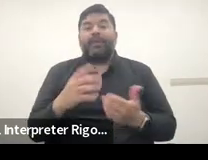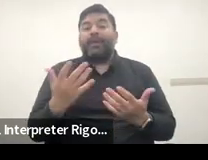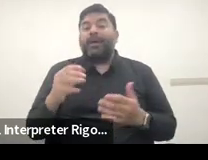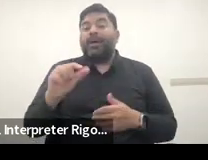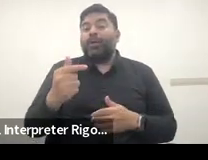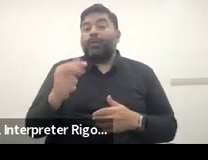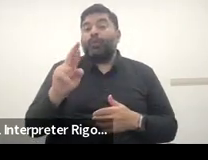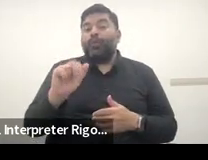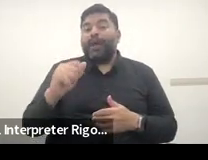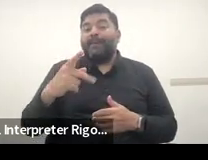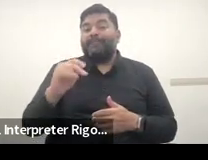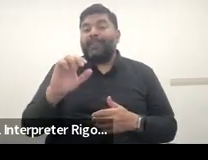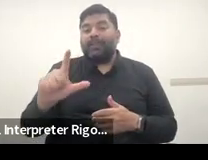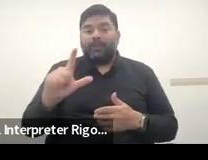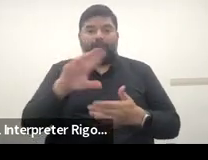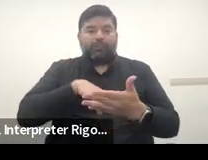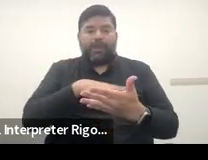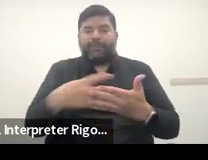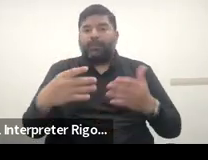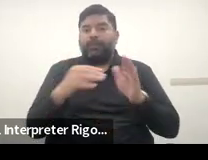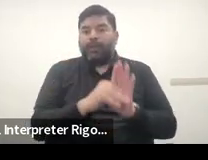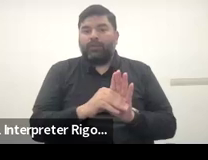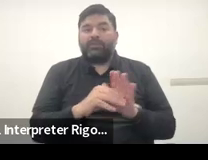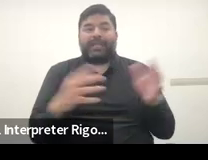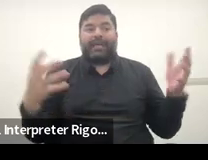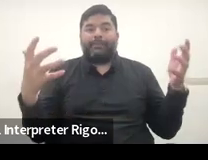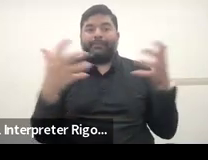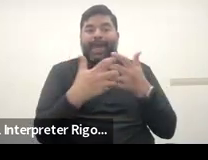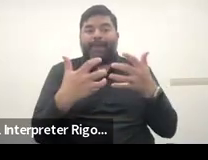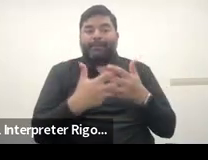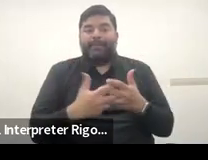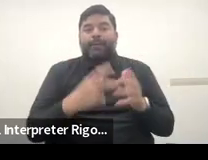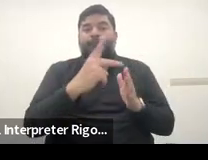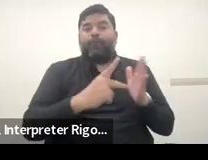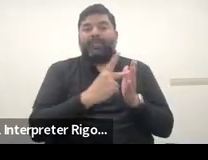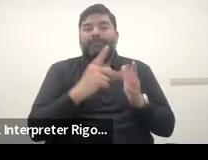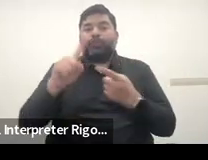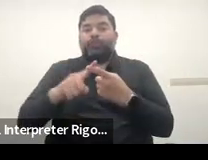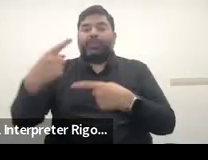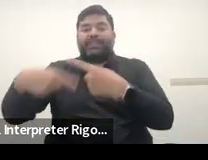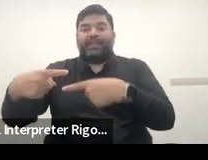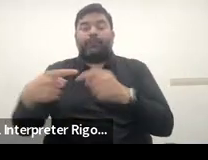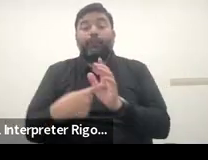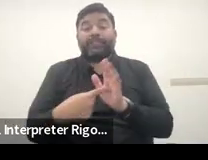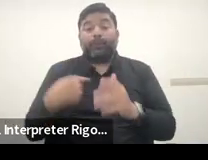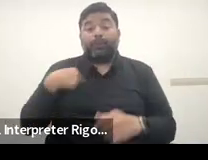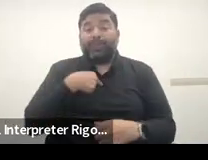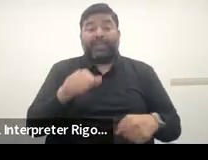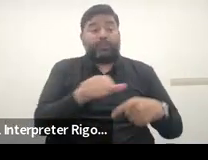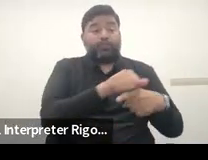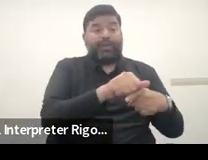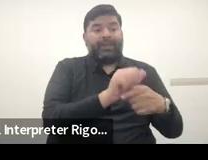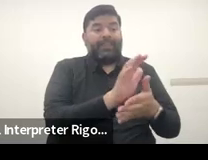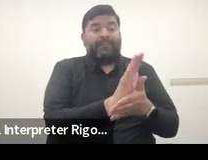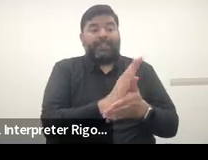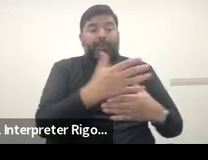that map phonemes to the sign, for example uh we can train the video encoder to produce